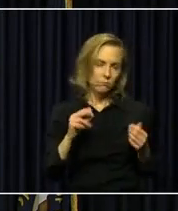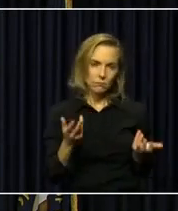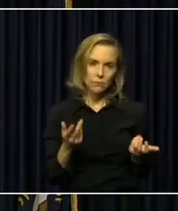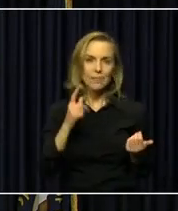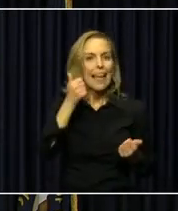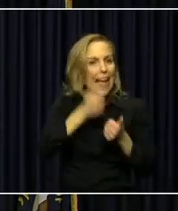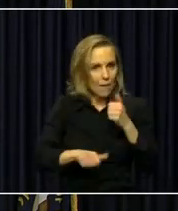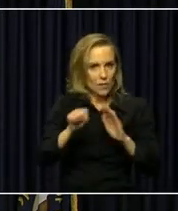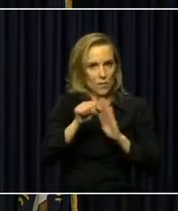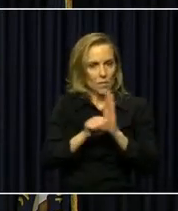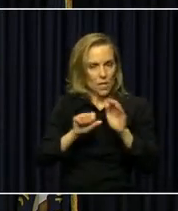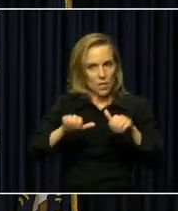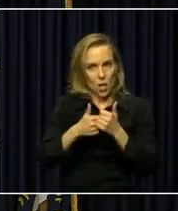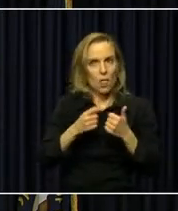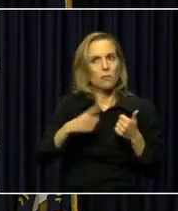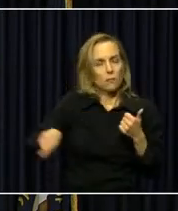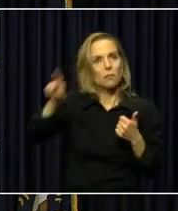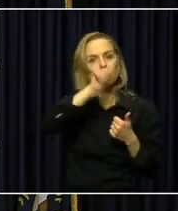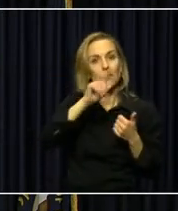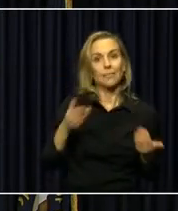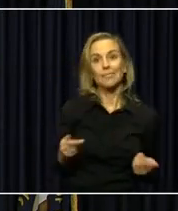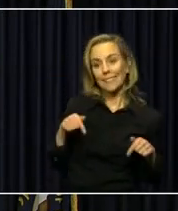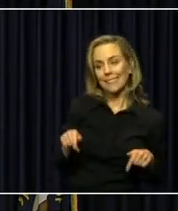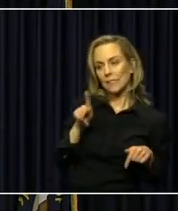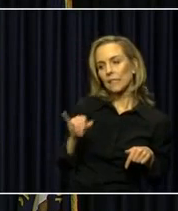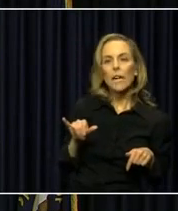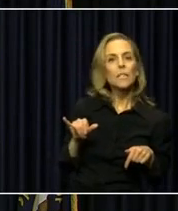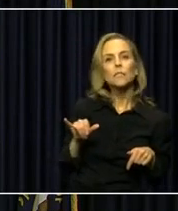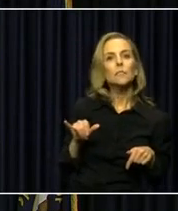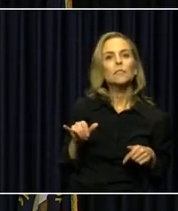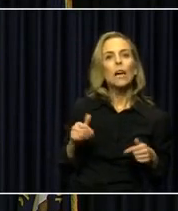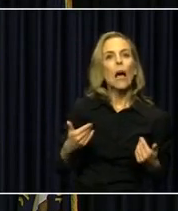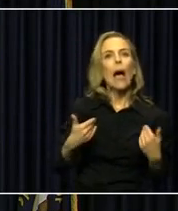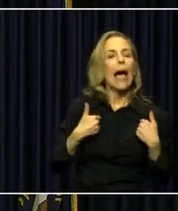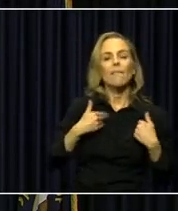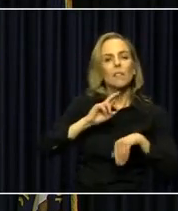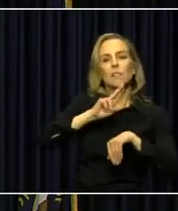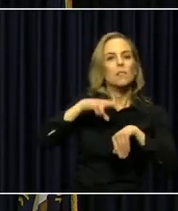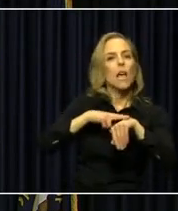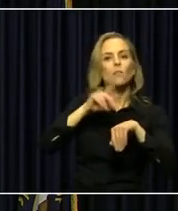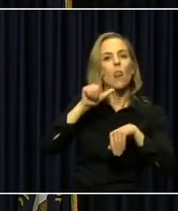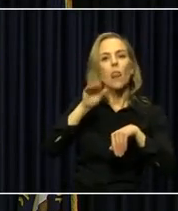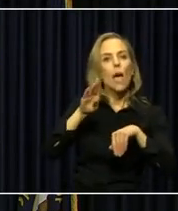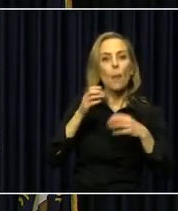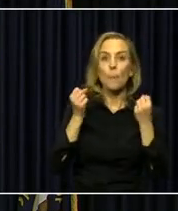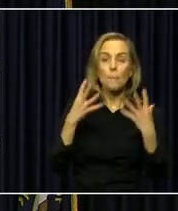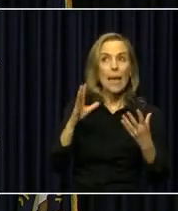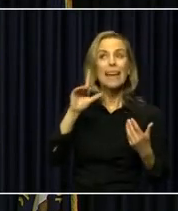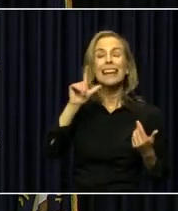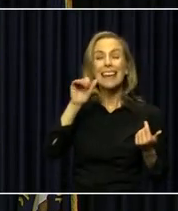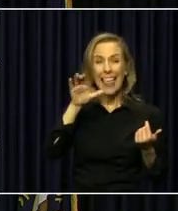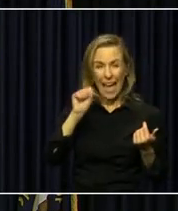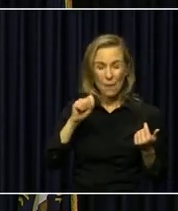IMPORTANT PART, THAT IS BOTH TO MAKE SURE THE PEOPLE THAT HAVE IT, WE IDENTIFY THEM THROUGH THE TESTING, AND THEN WE CAN TRACE